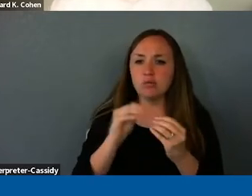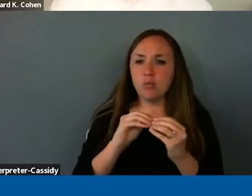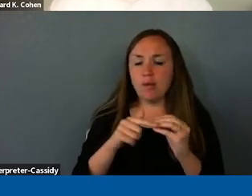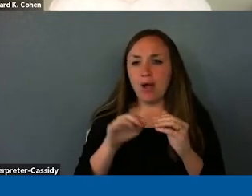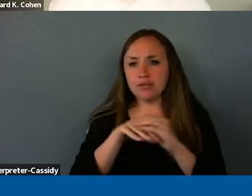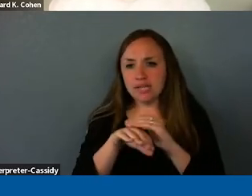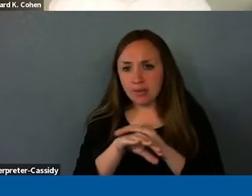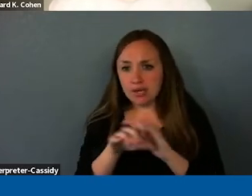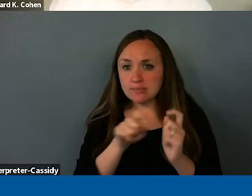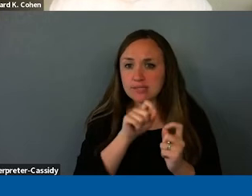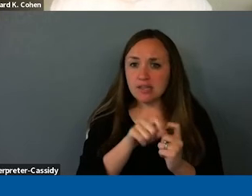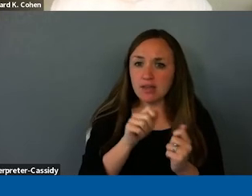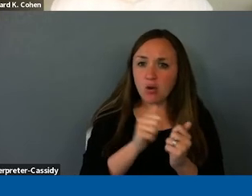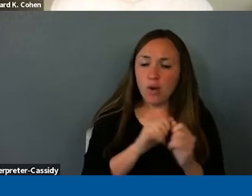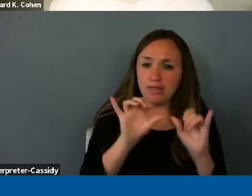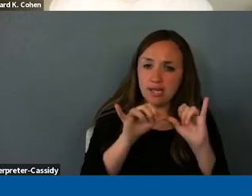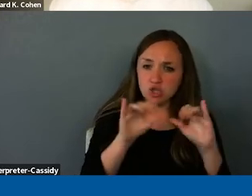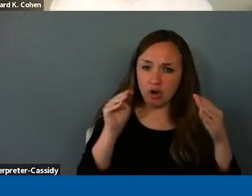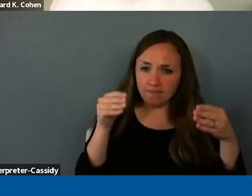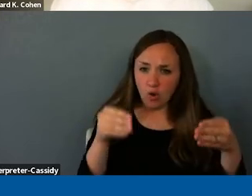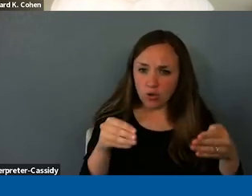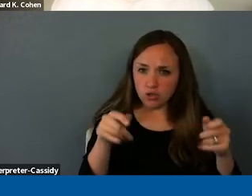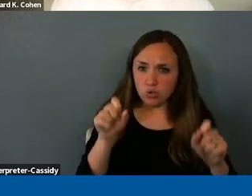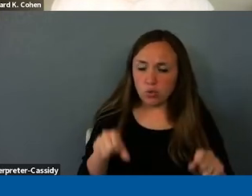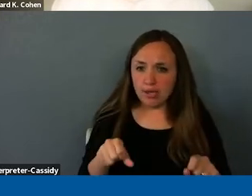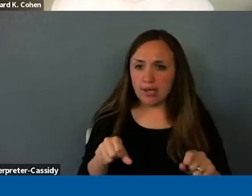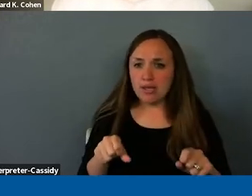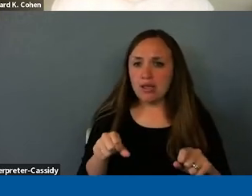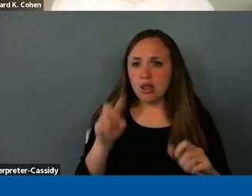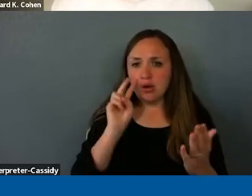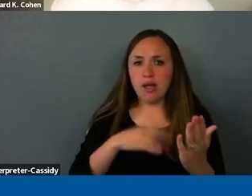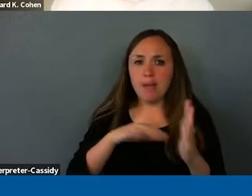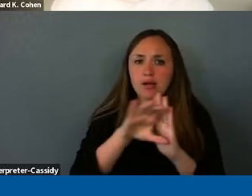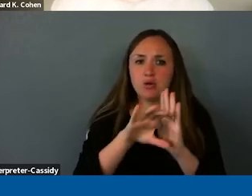specifically with an engineering focus, you could check out my courses, Meeting Web Accessibility Guidelines,